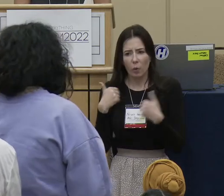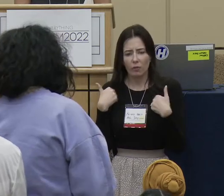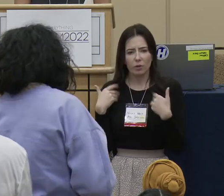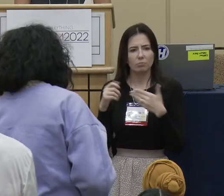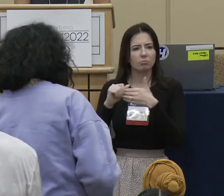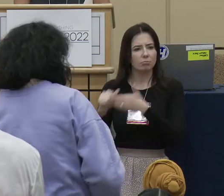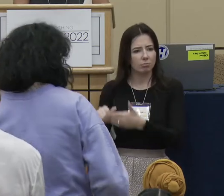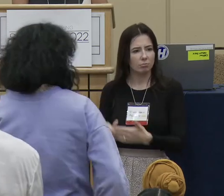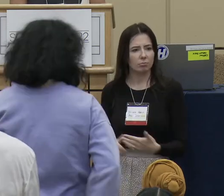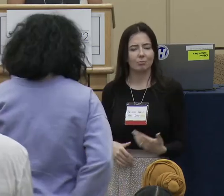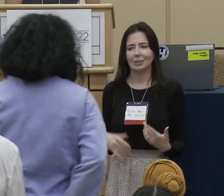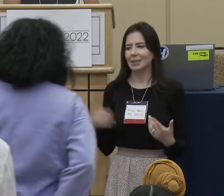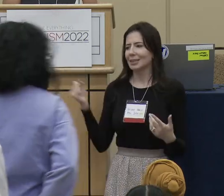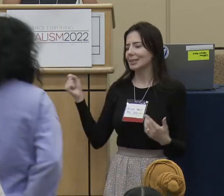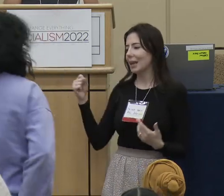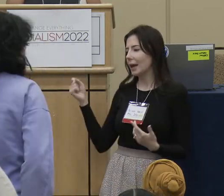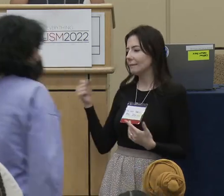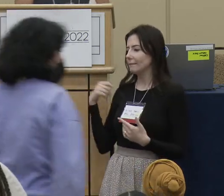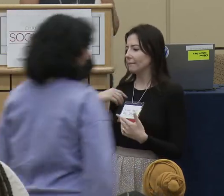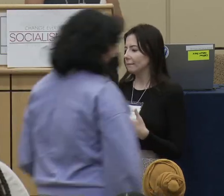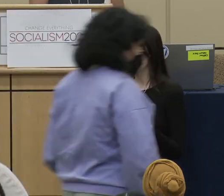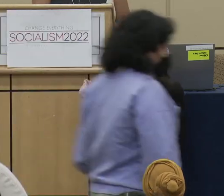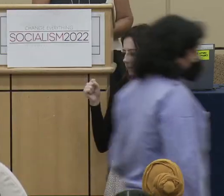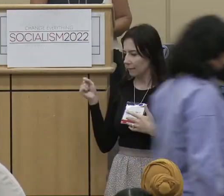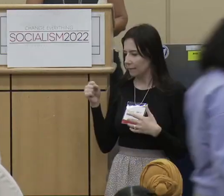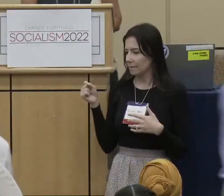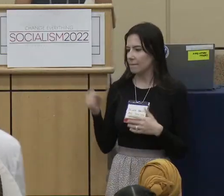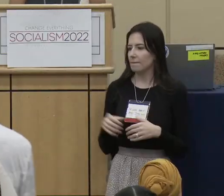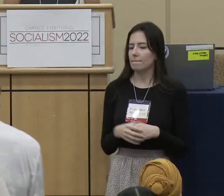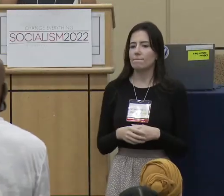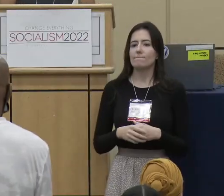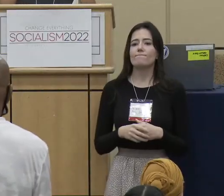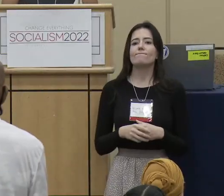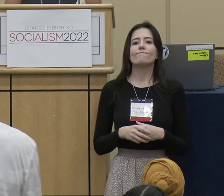What are the guidance that you have for us?